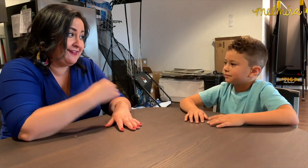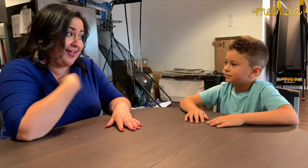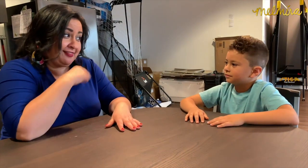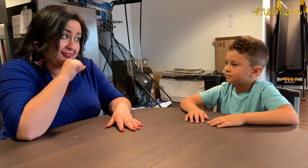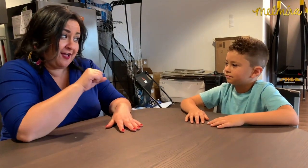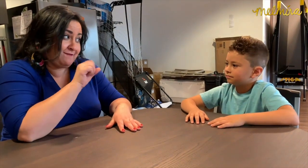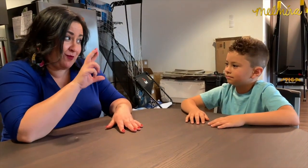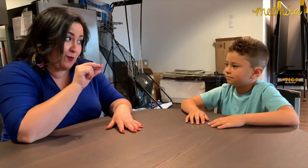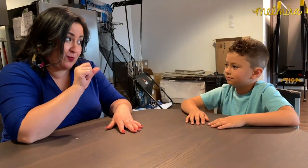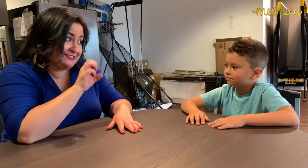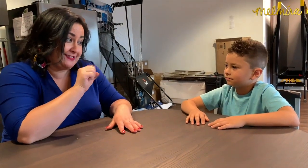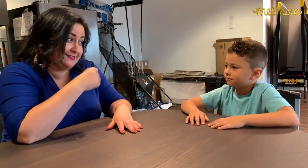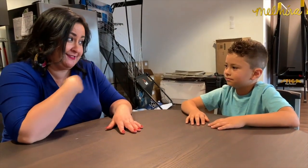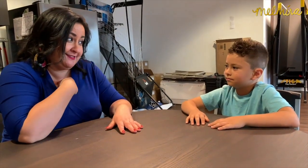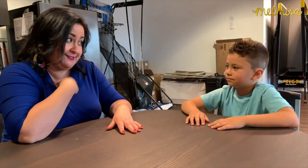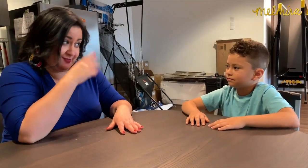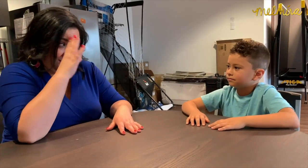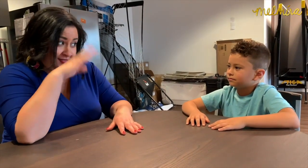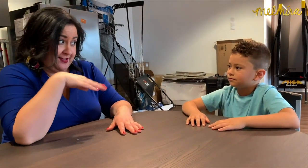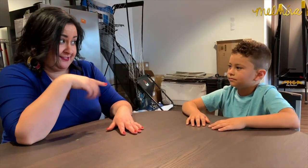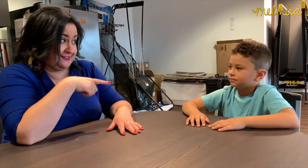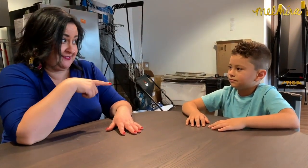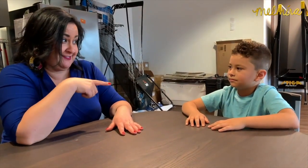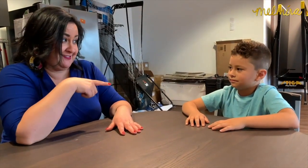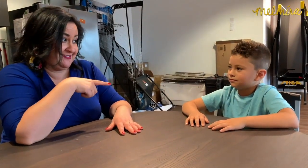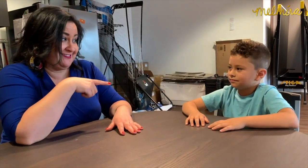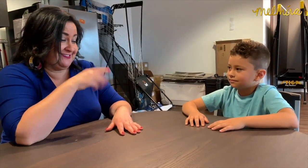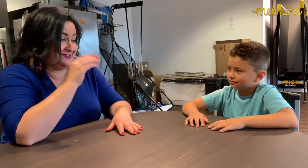I love roses. Do you know that?